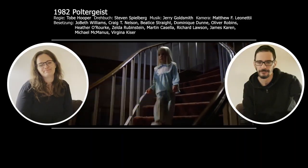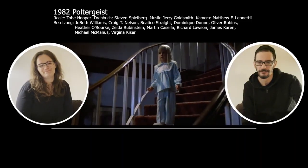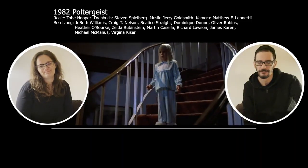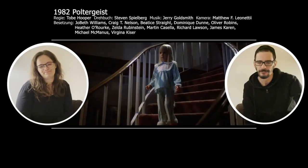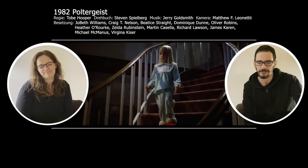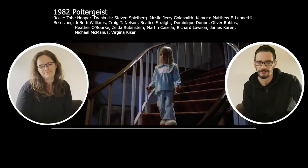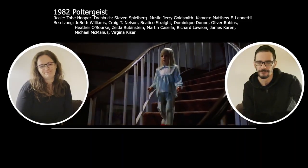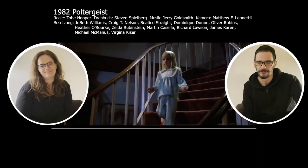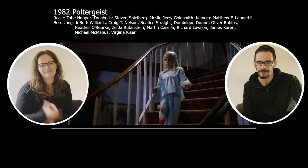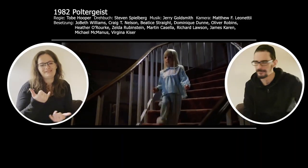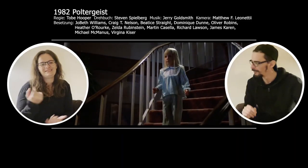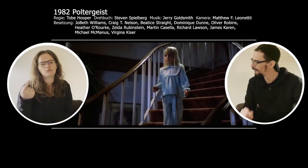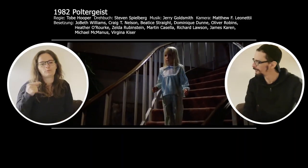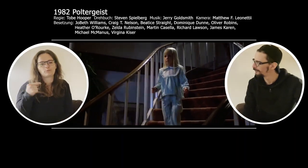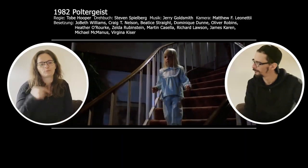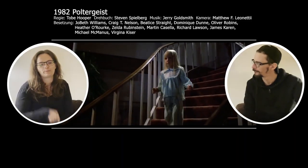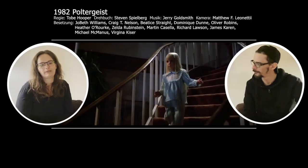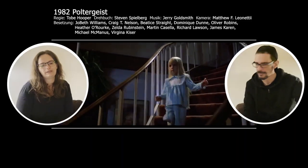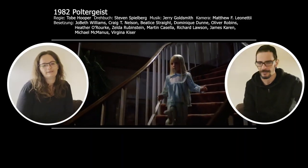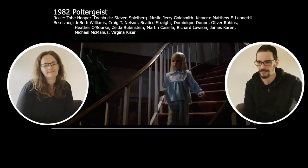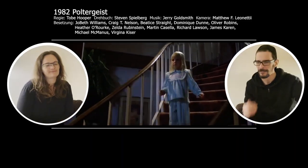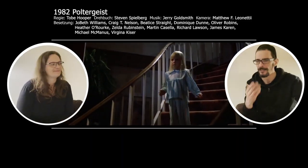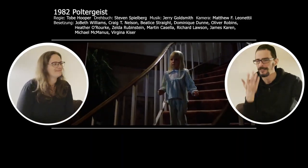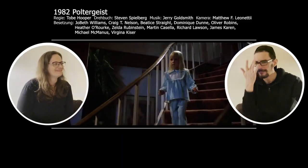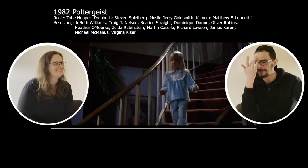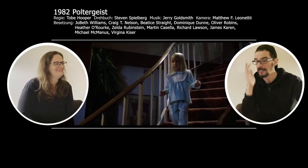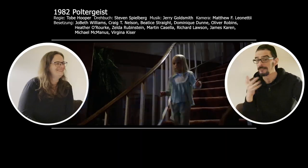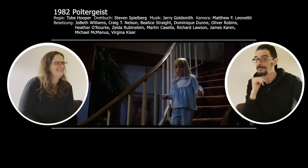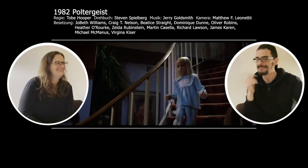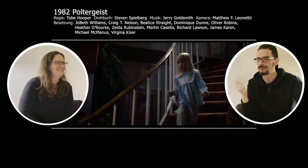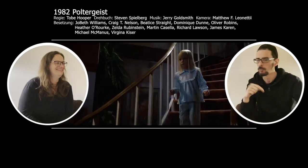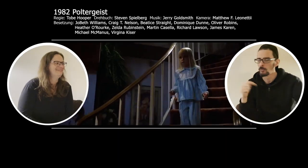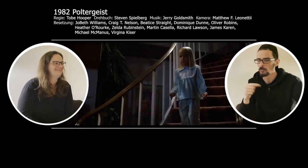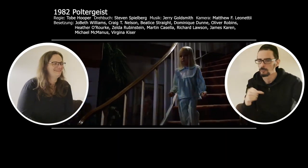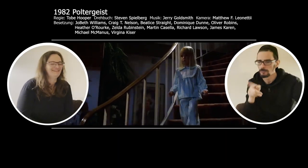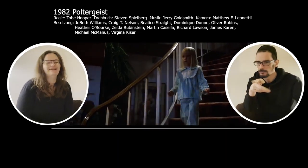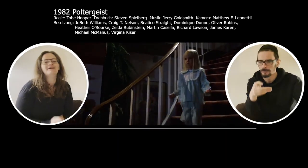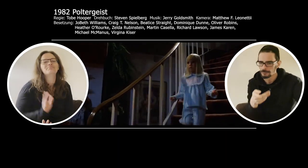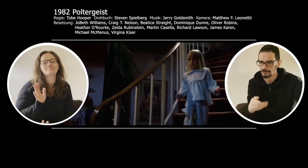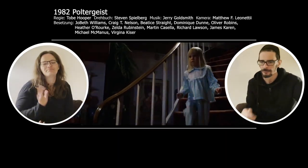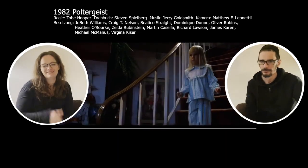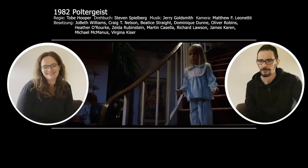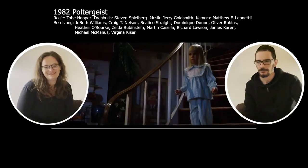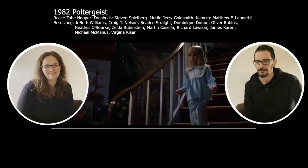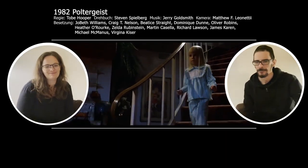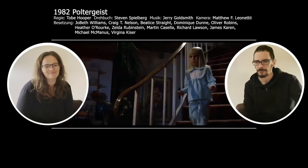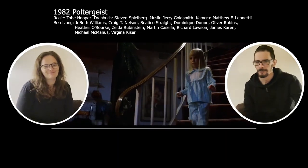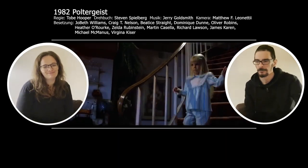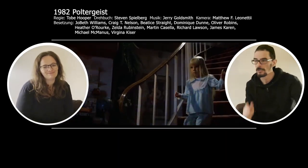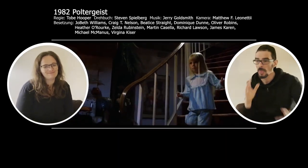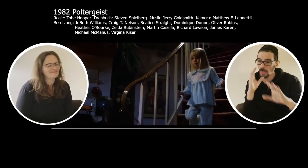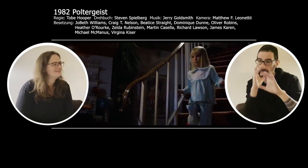Ah, yes, exactly. Now the spirit appears. You don't know. He's not coming yet. Then I'll keep my fingers still.